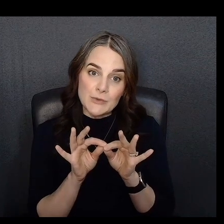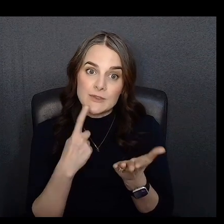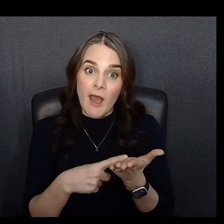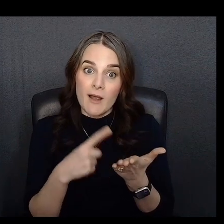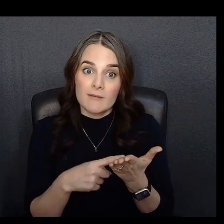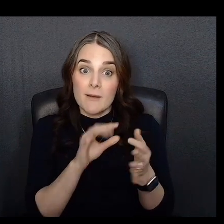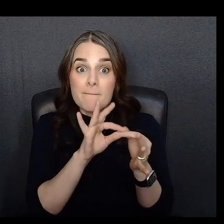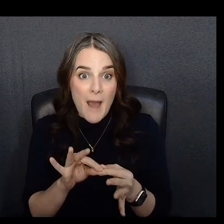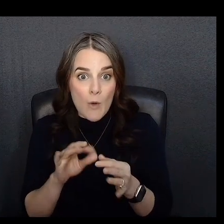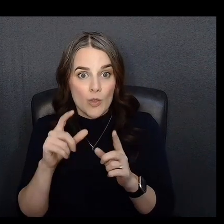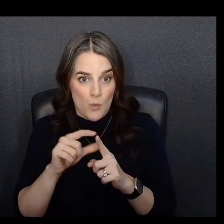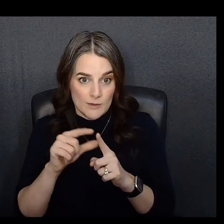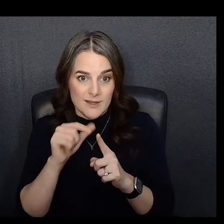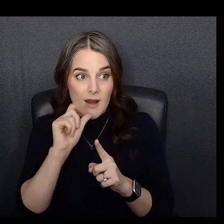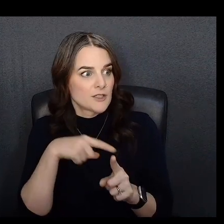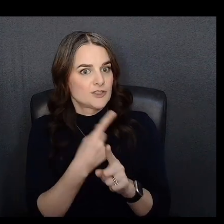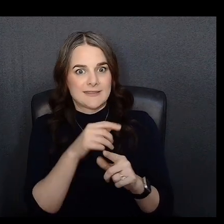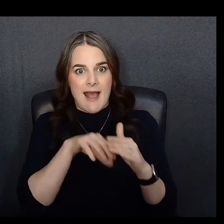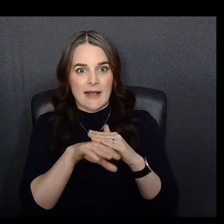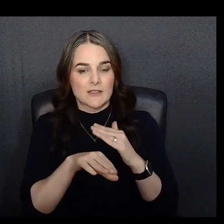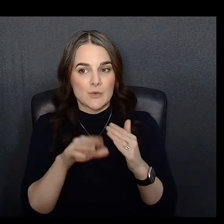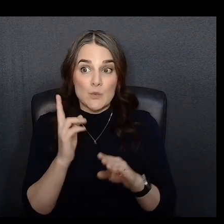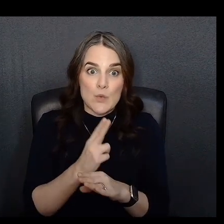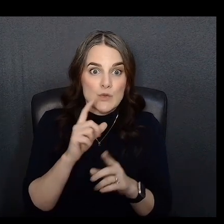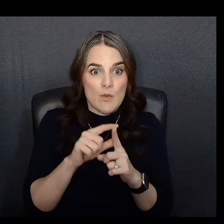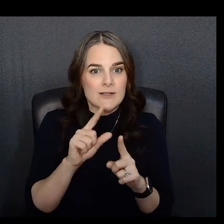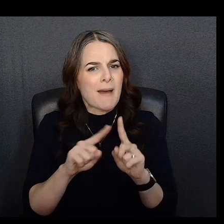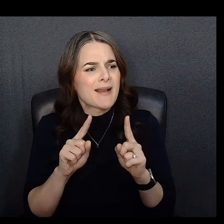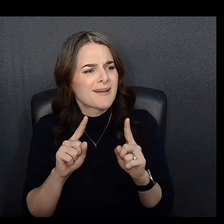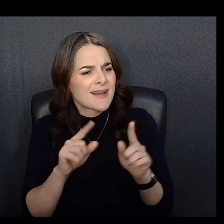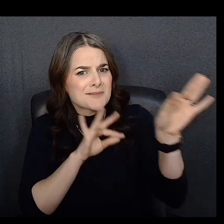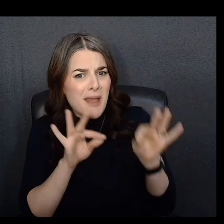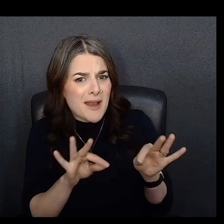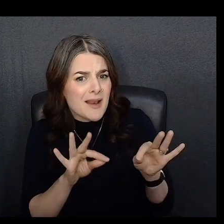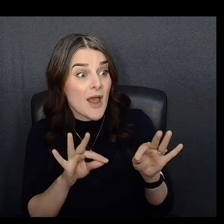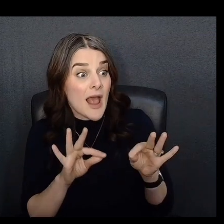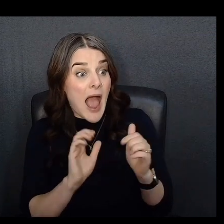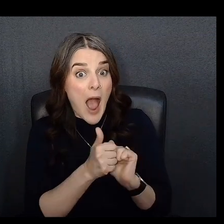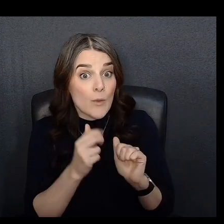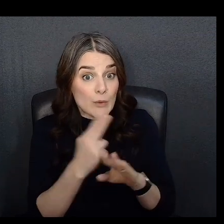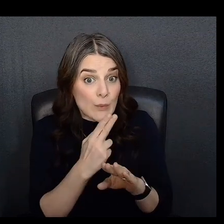but also talking about how we use them, what they mean, making sure that the person understands